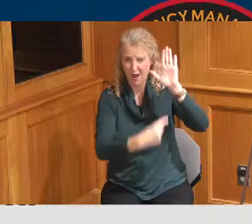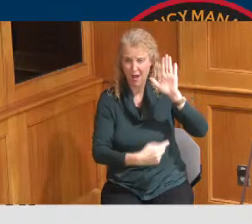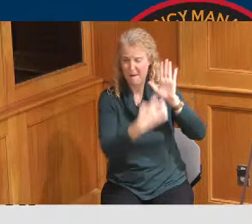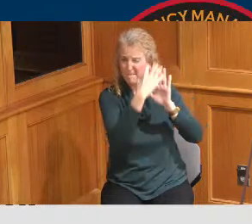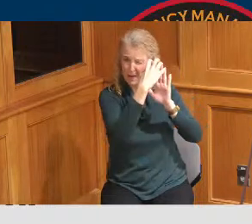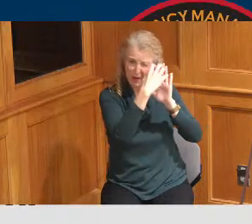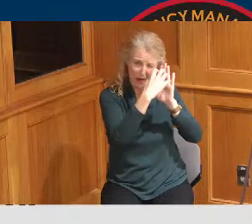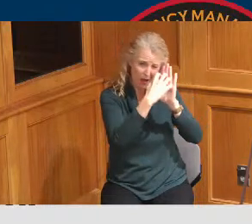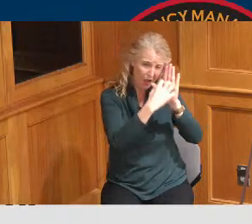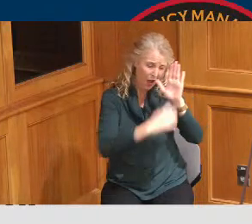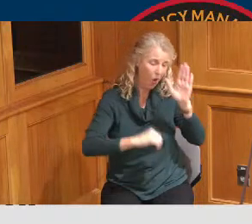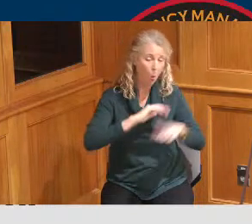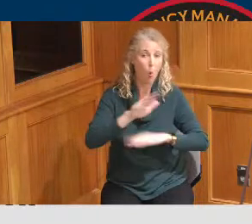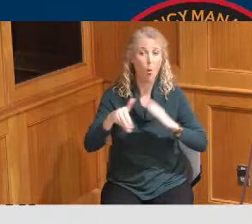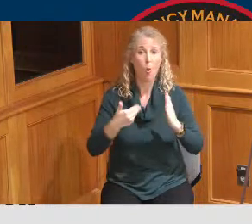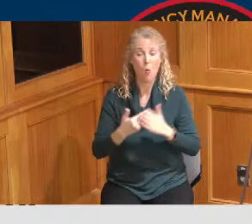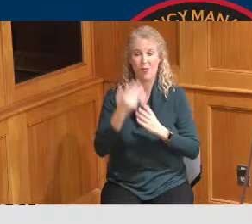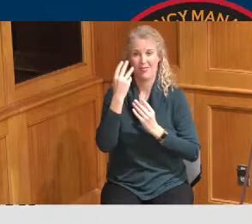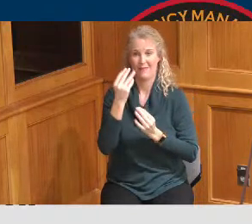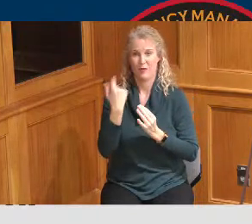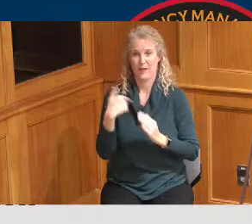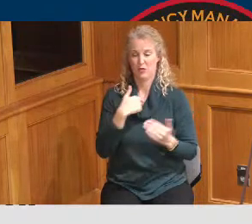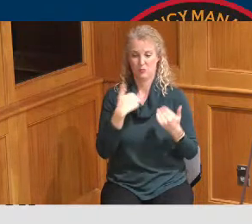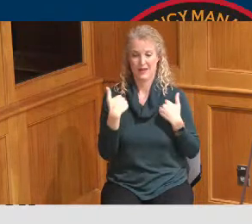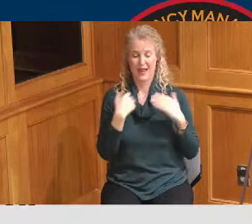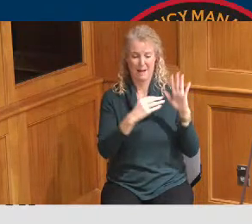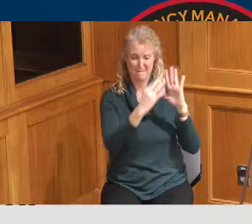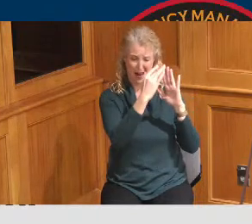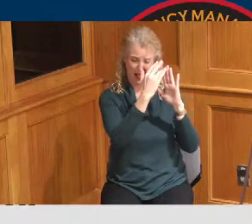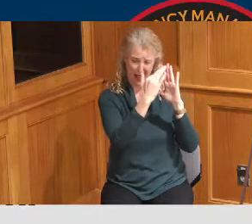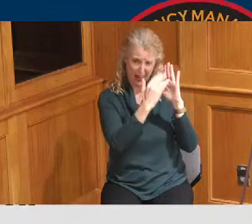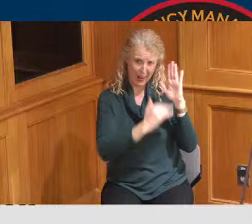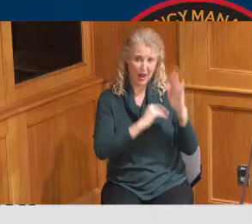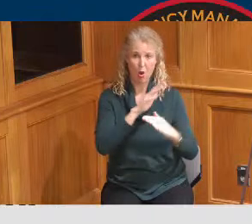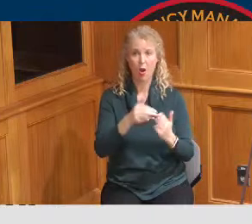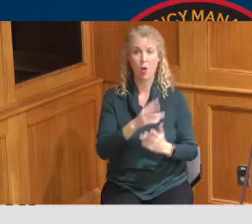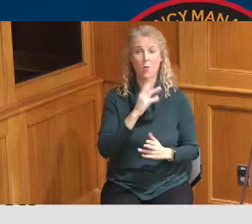piece of information that we got every single air monitoring report every single Water Report